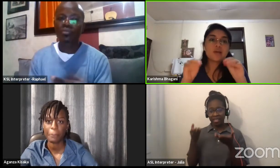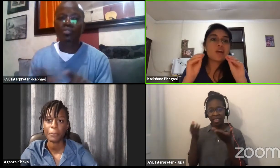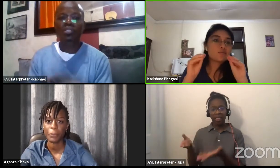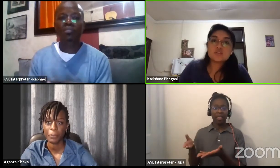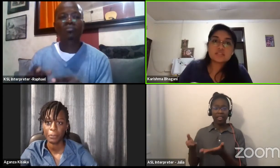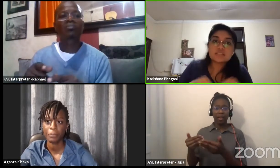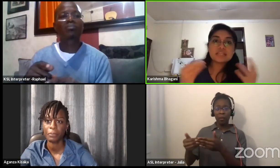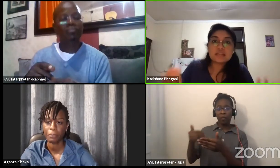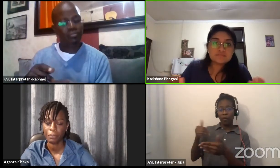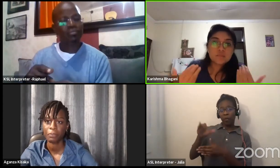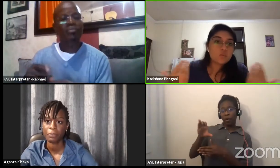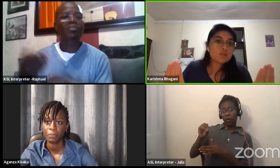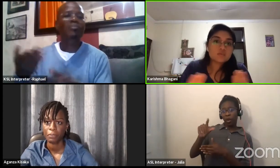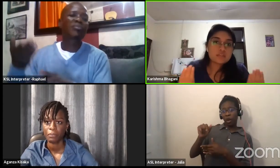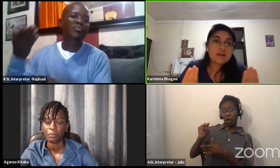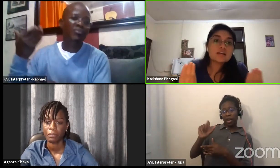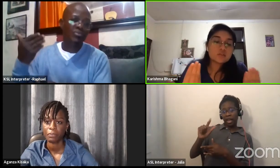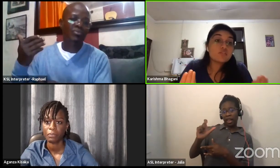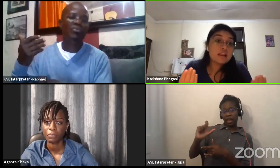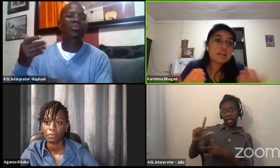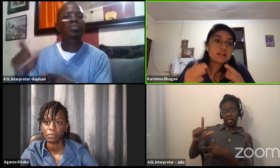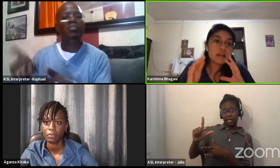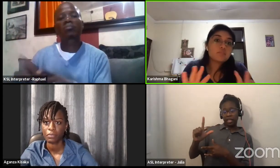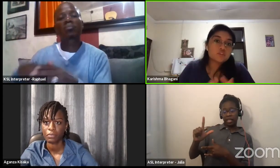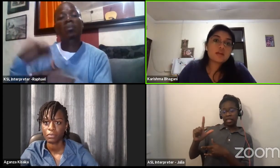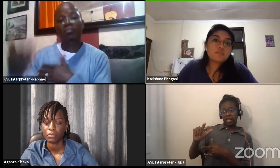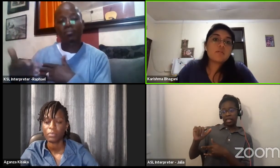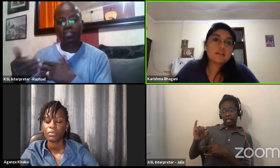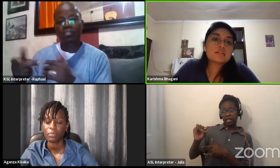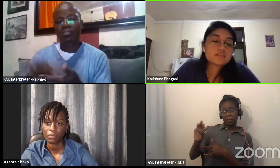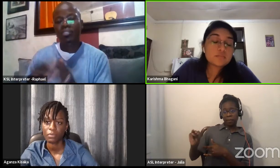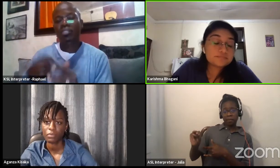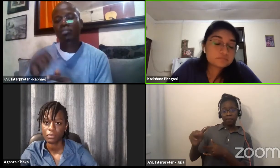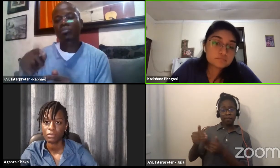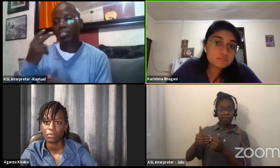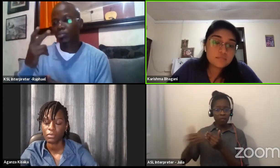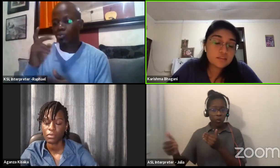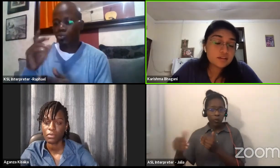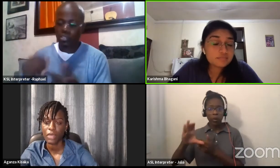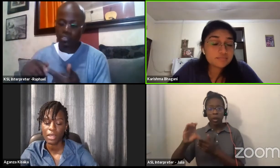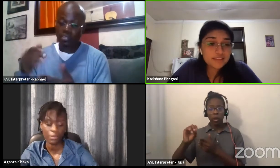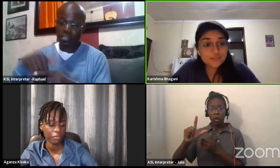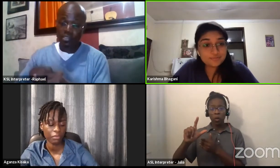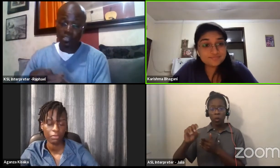So how do we just see what's within us already and push that forward? So yeah, thank you.